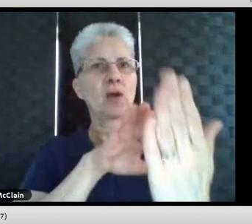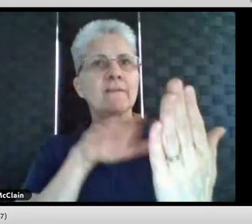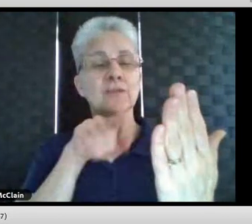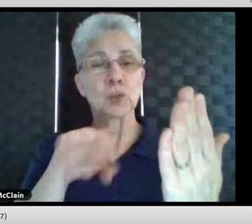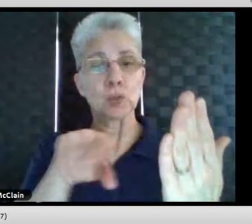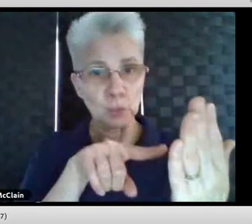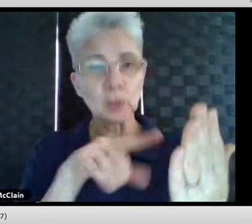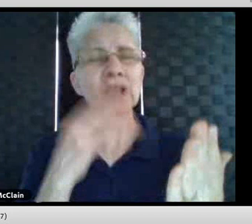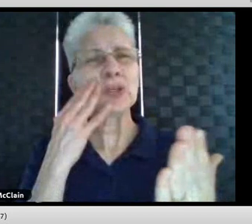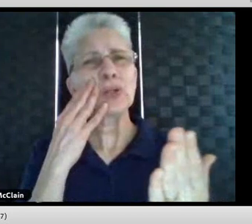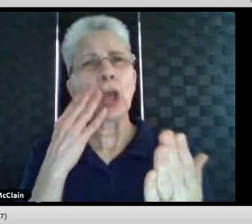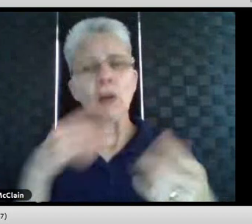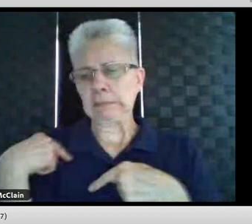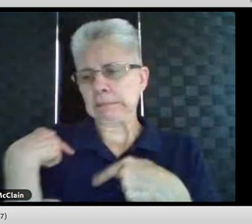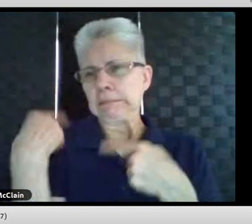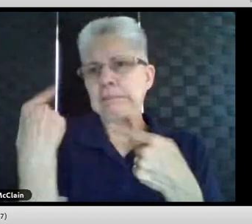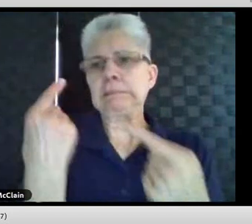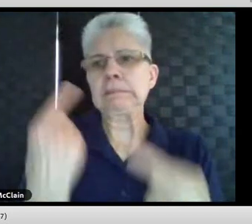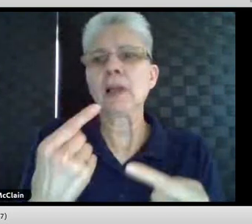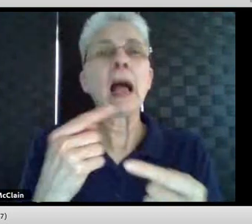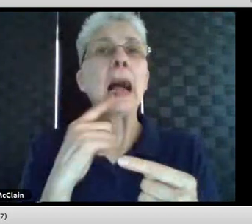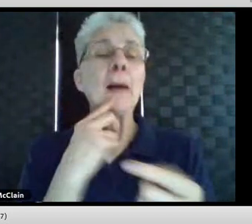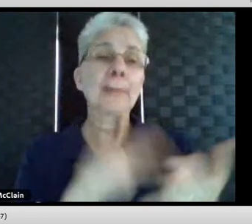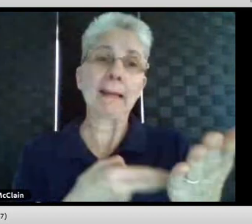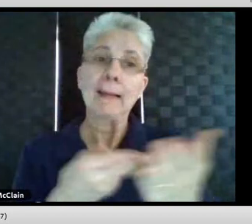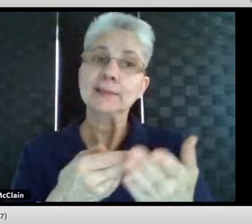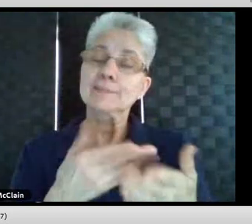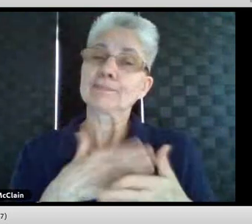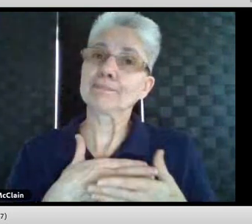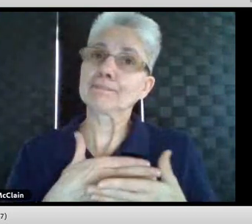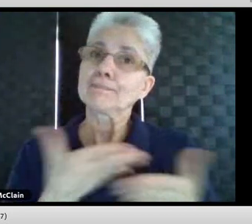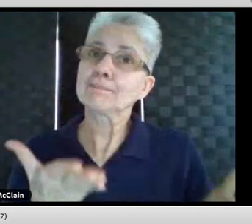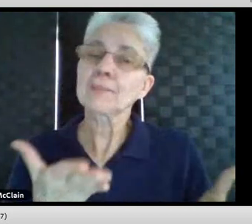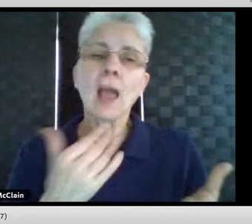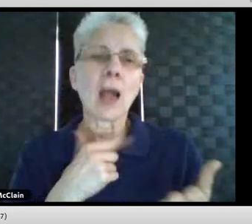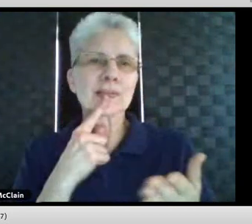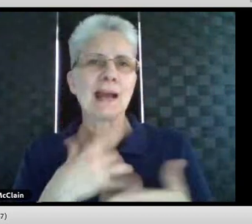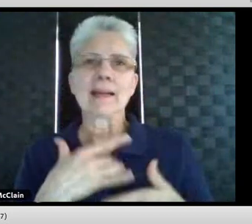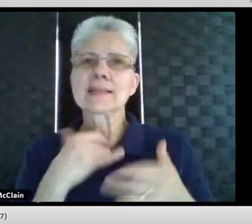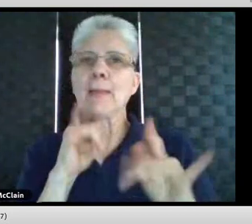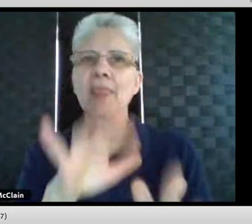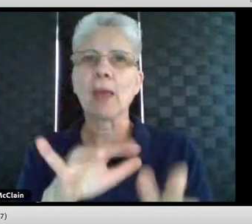You know, throughout my career, I'll be honest. There have been times where I was as not as empathetic with the person as I could have been